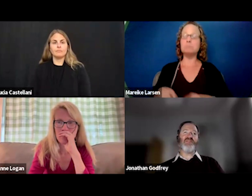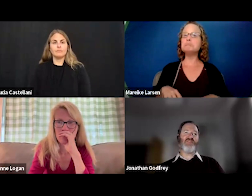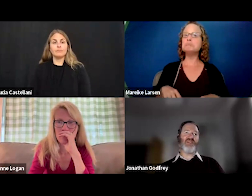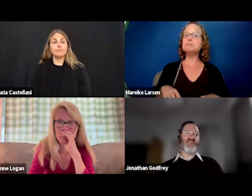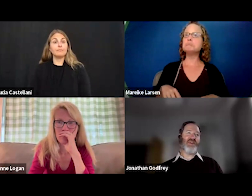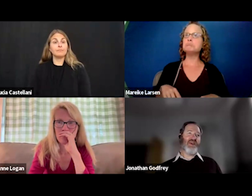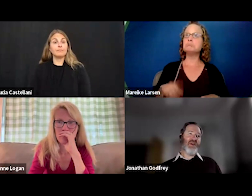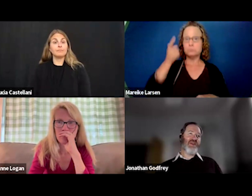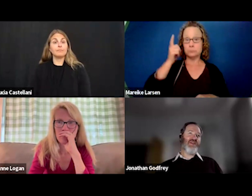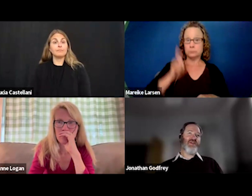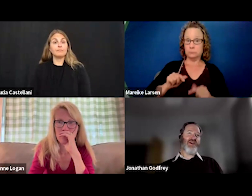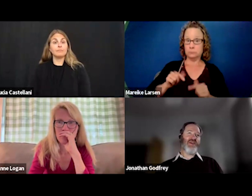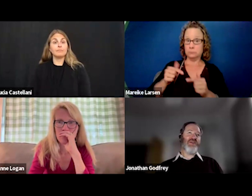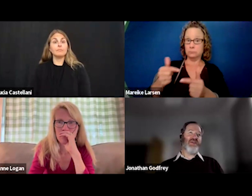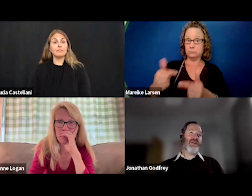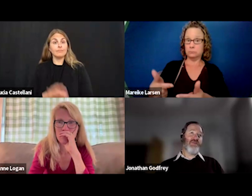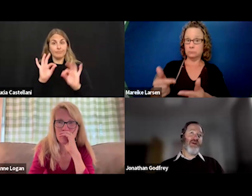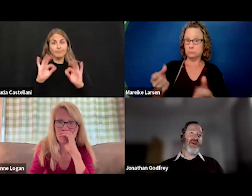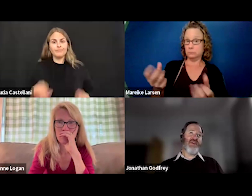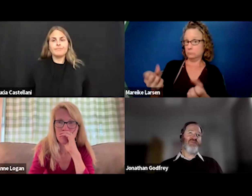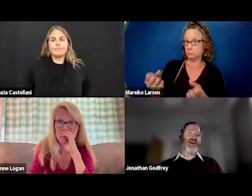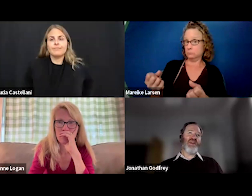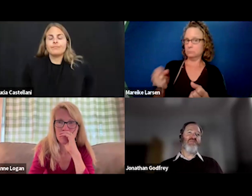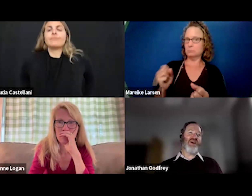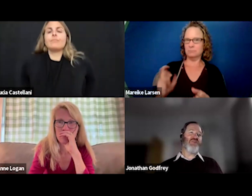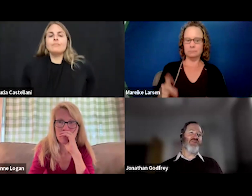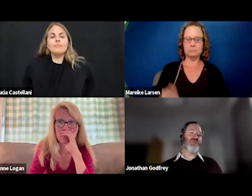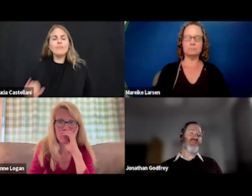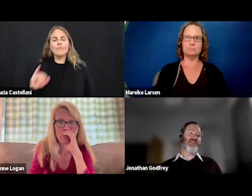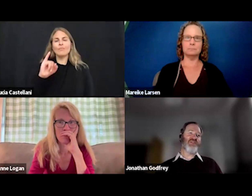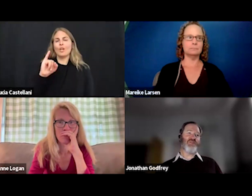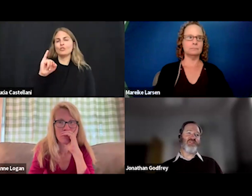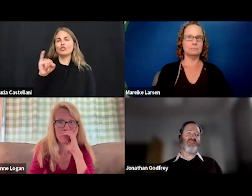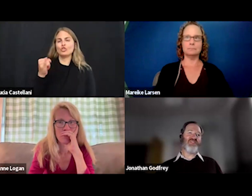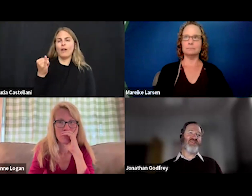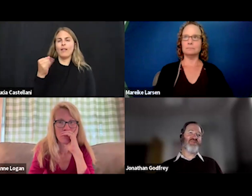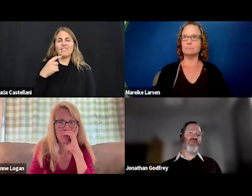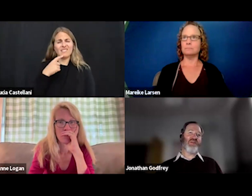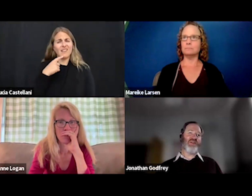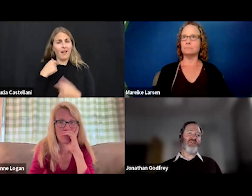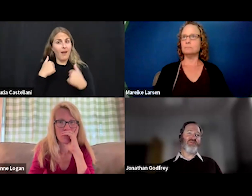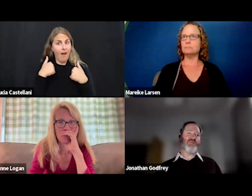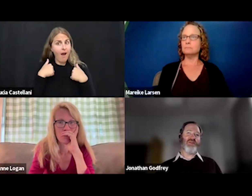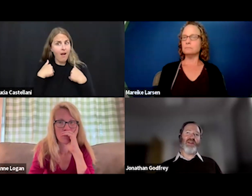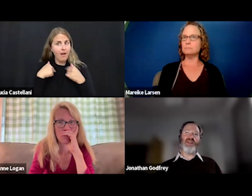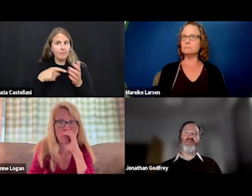I'd just like to say, I have to make my course materials accessible because I need